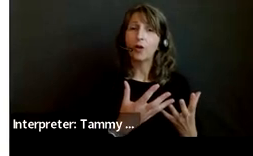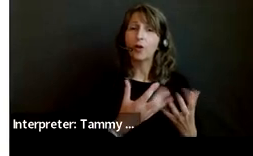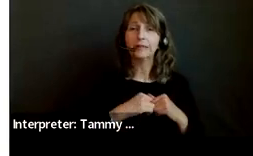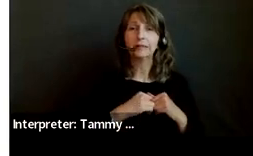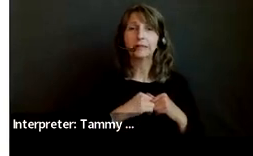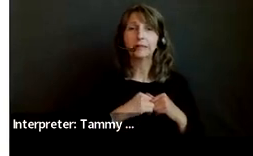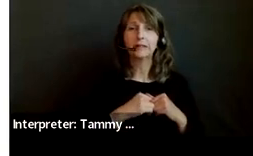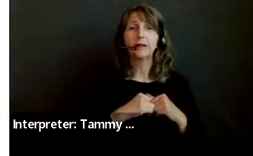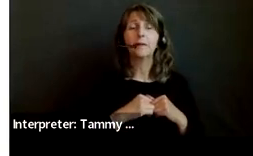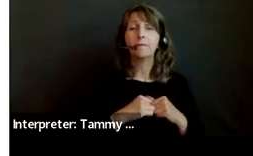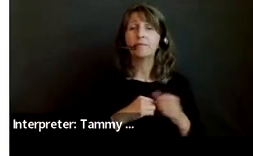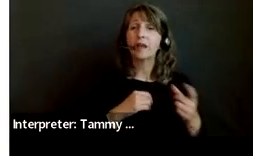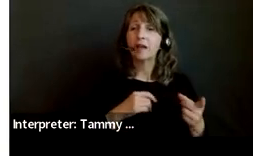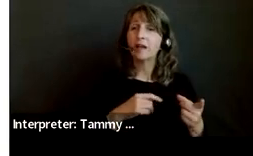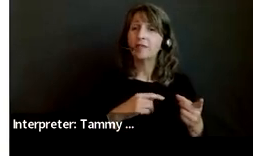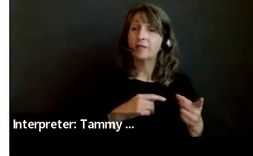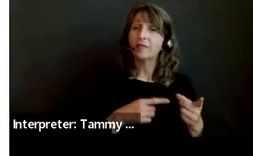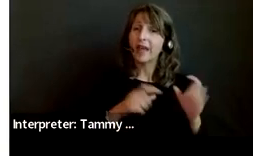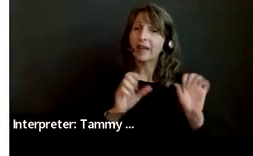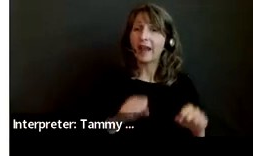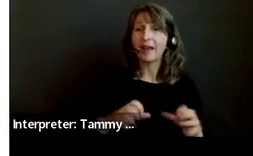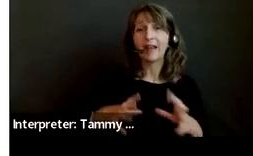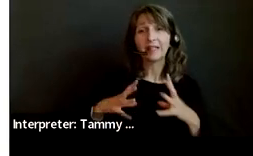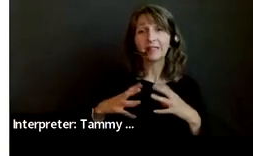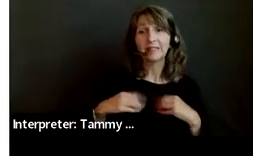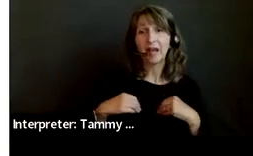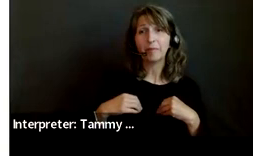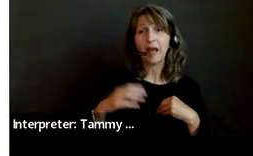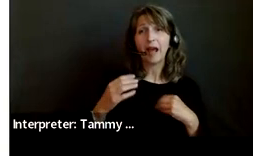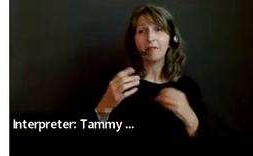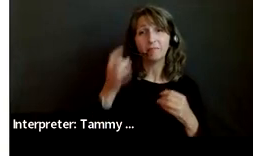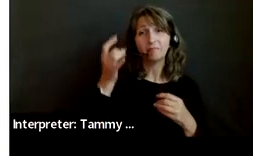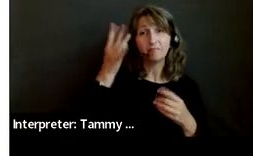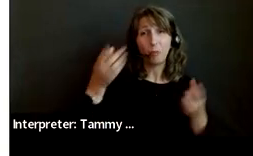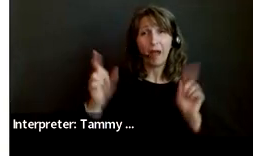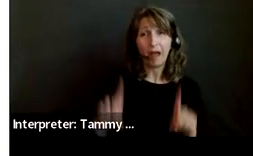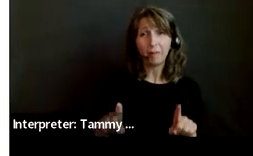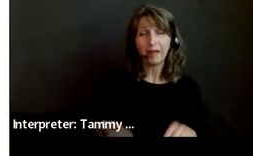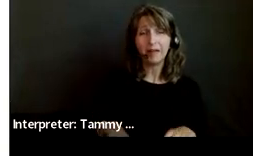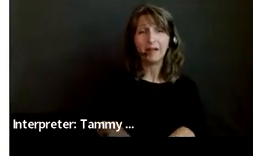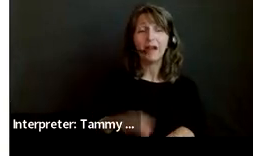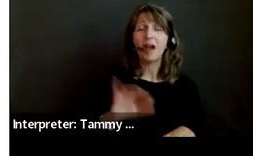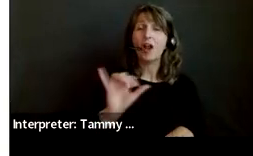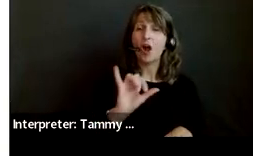Not only of what has happened to them, but how this is manifesting in the symptoms they are now currently helping.